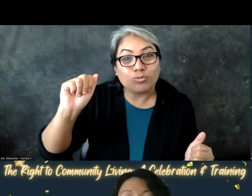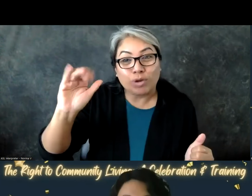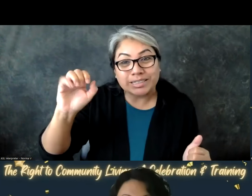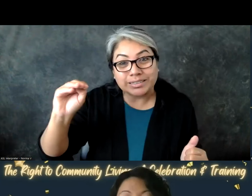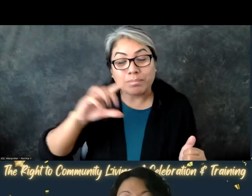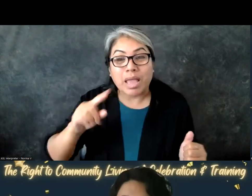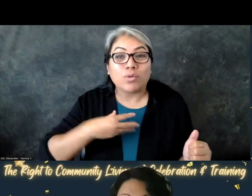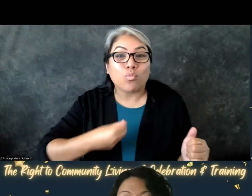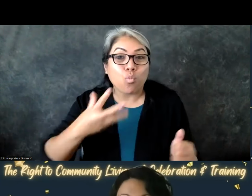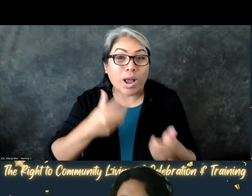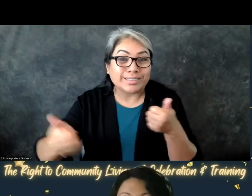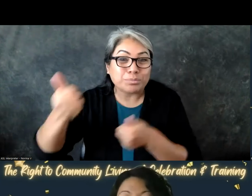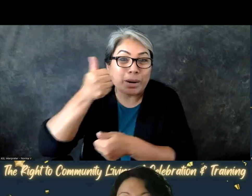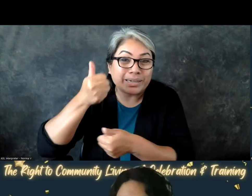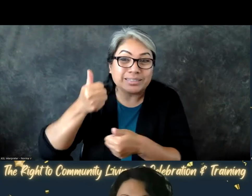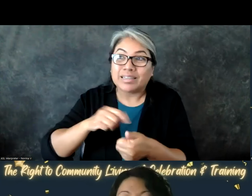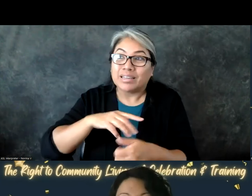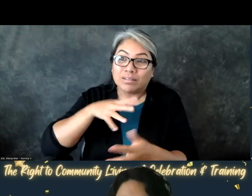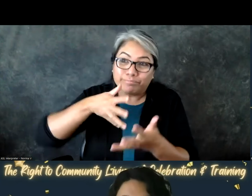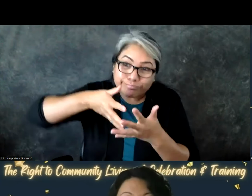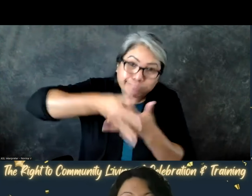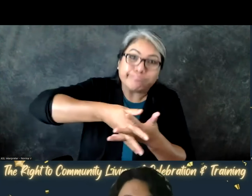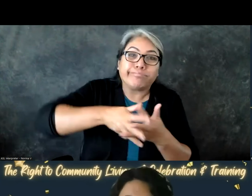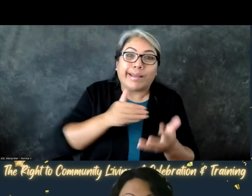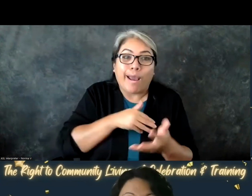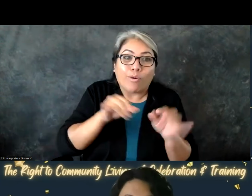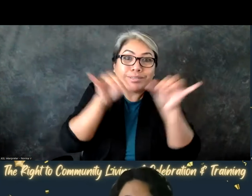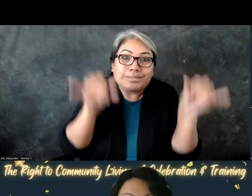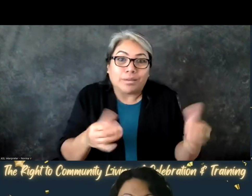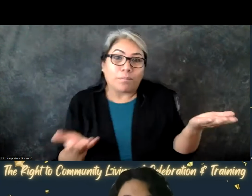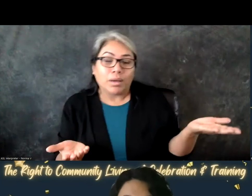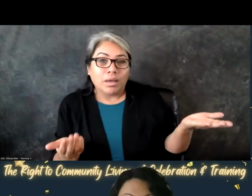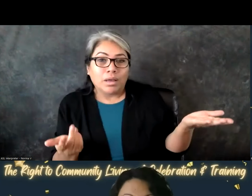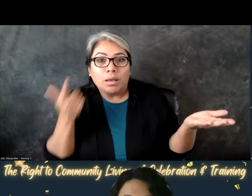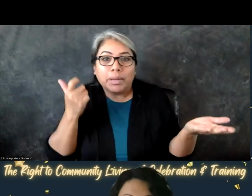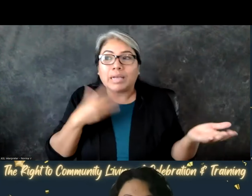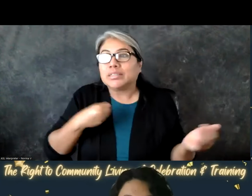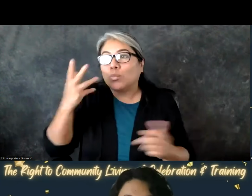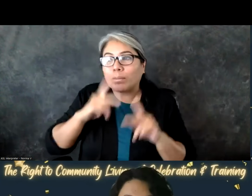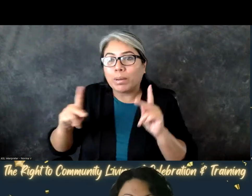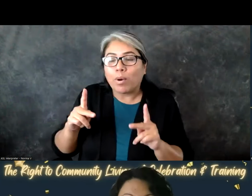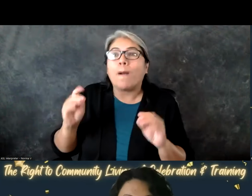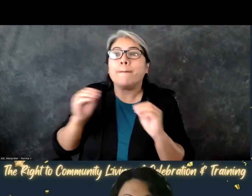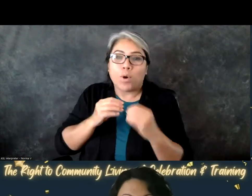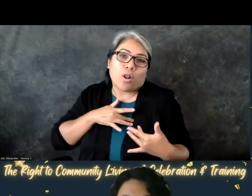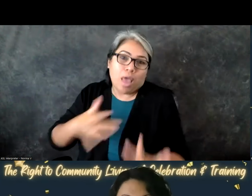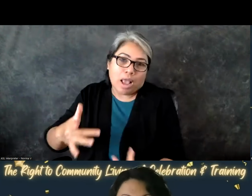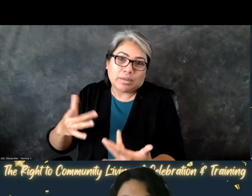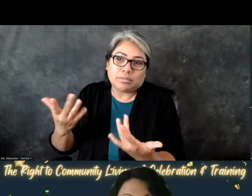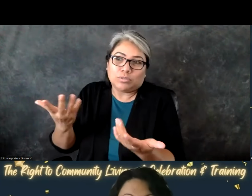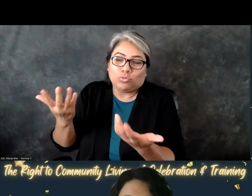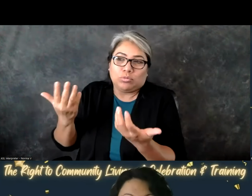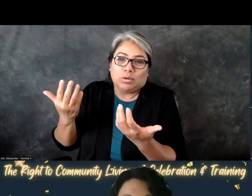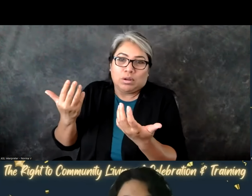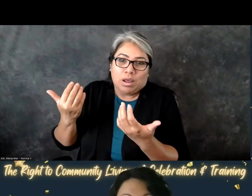pointed out that the exclusion for a house is part of how we see racism and white supremacy really entrench in our current